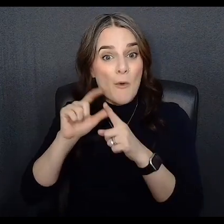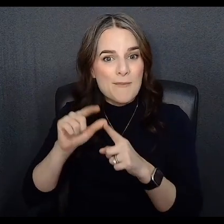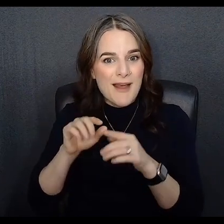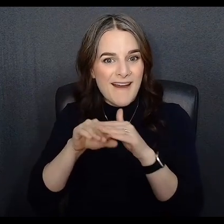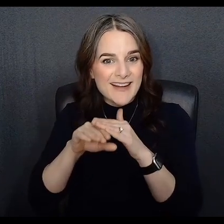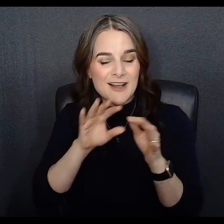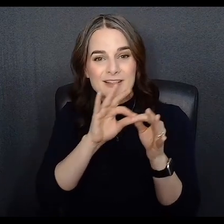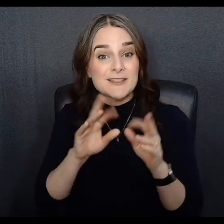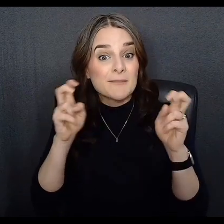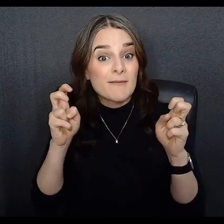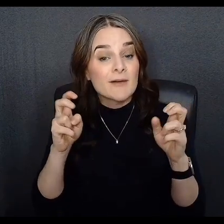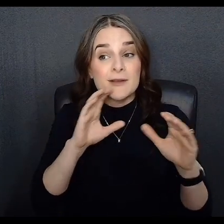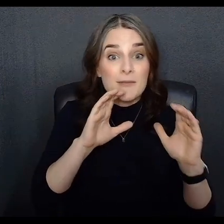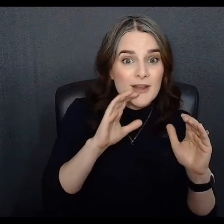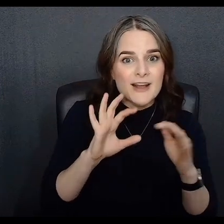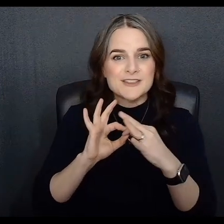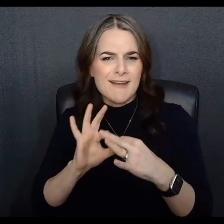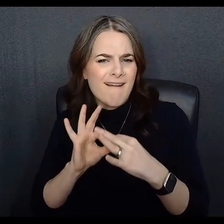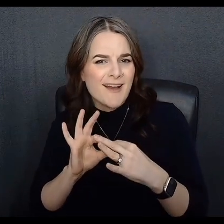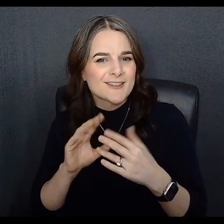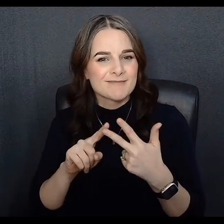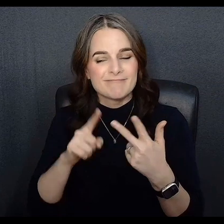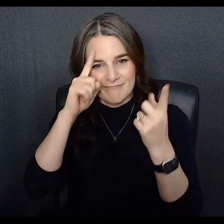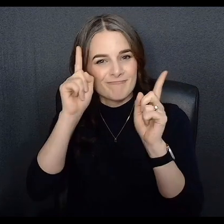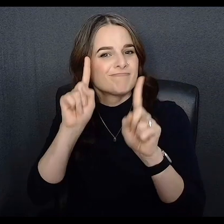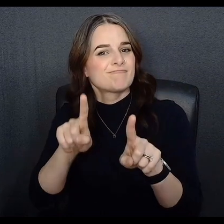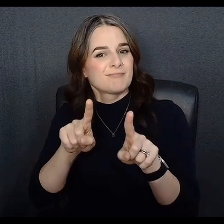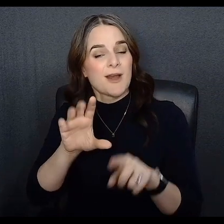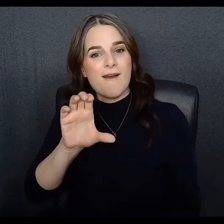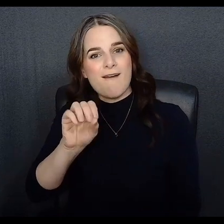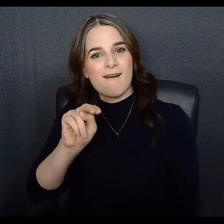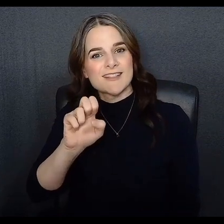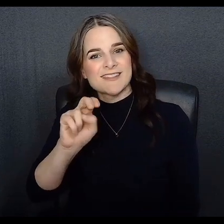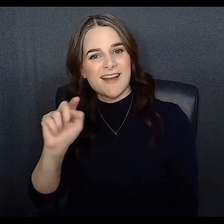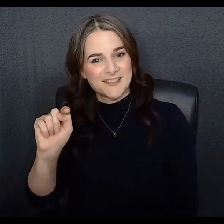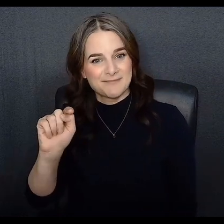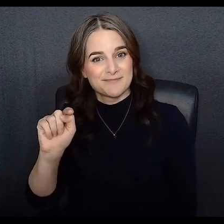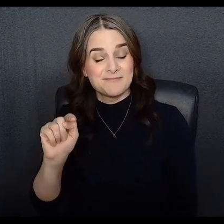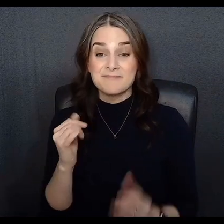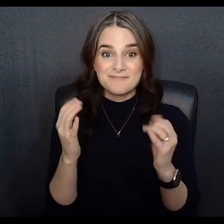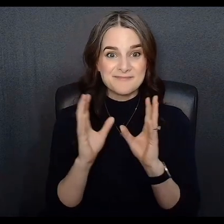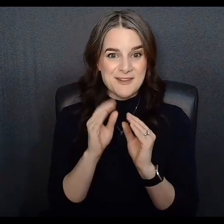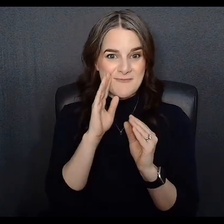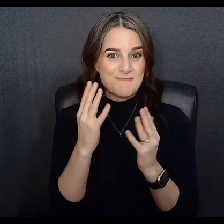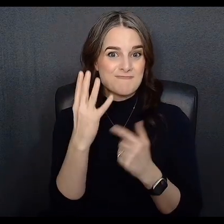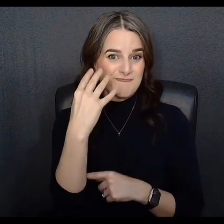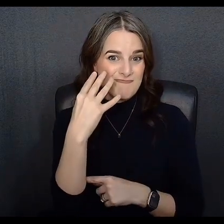on the subject of communication, connection, and consent. This session is being recorded, and the video